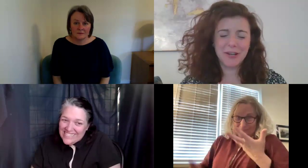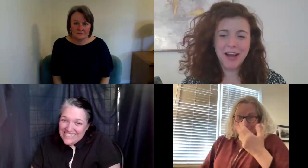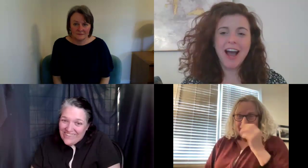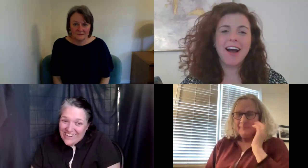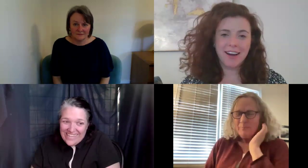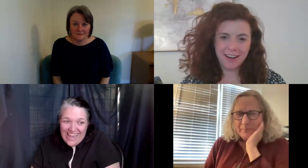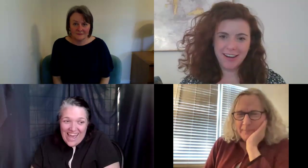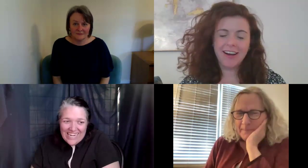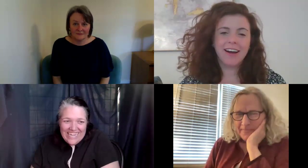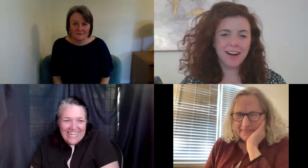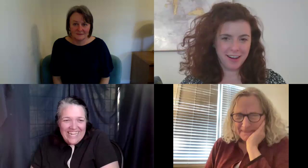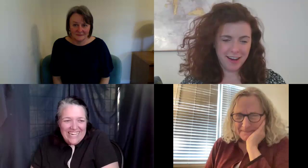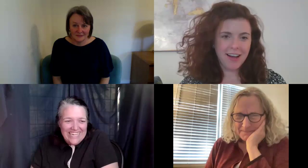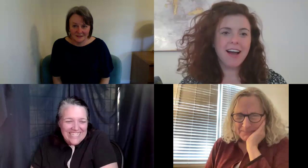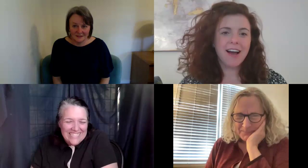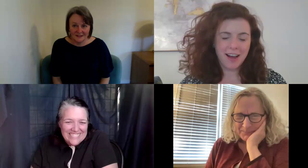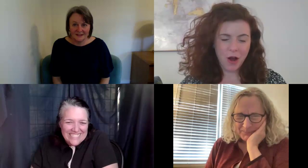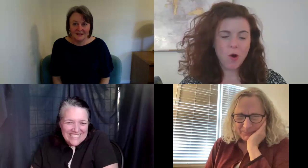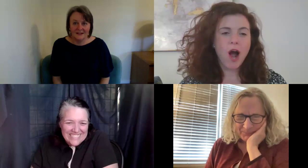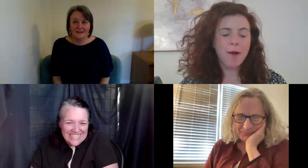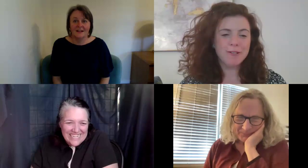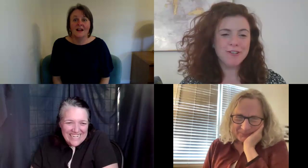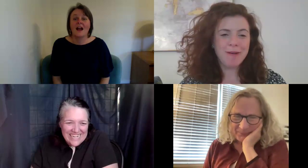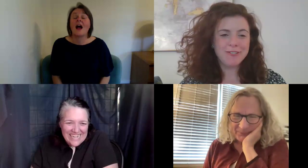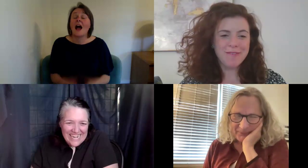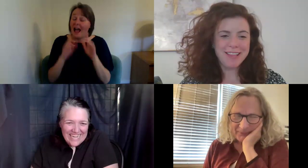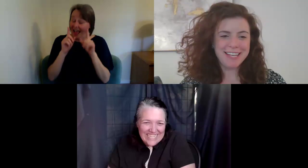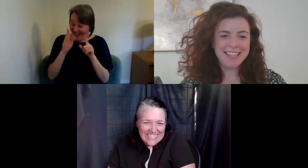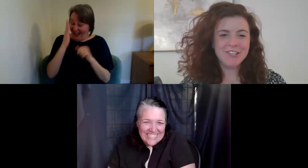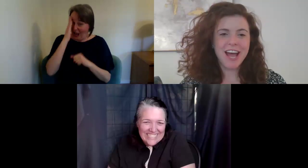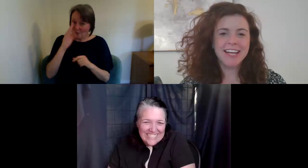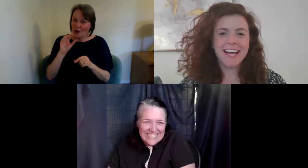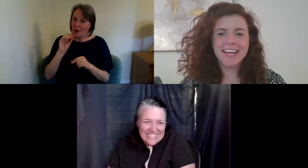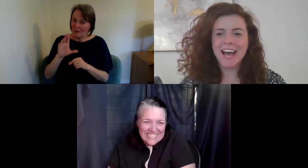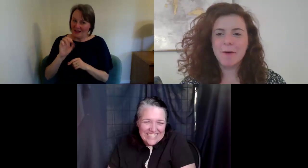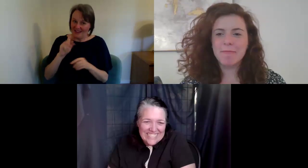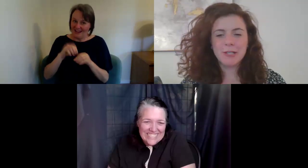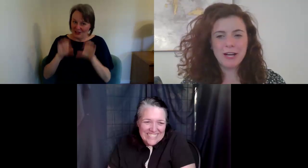put in the trash. I just don't want to think of that. I will drop that link in the chat and there was a